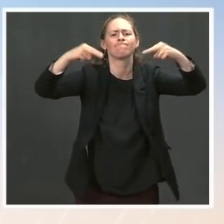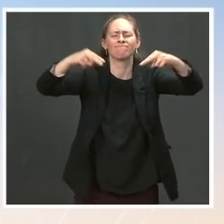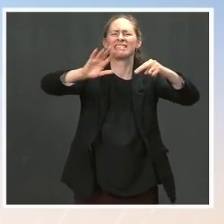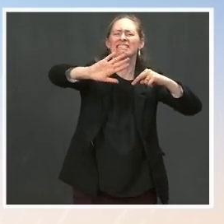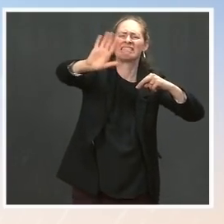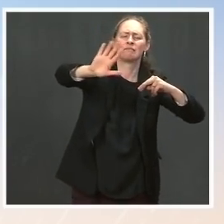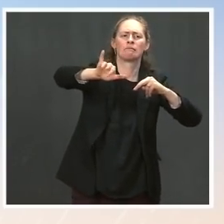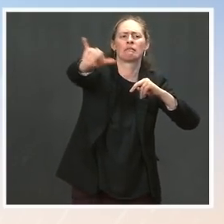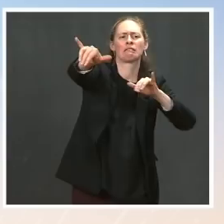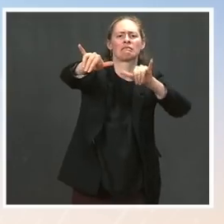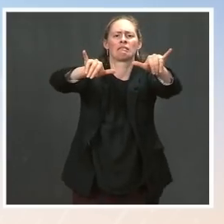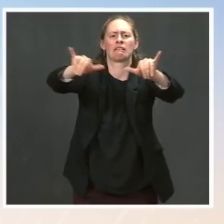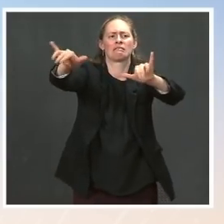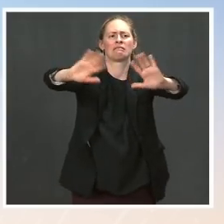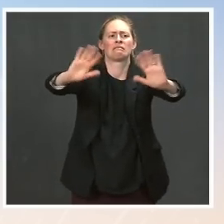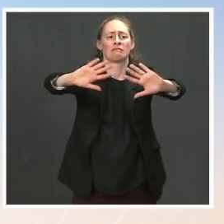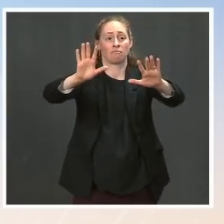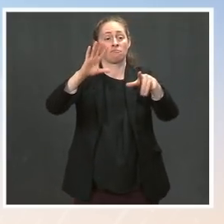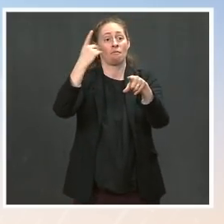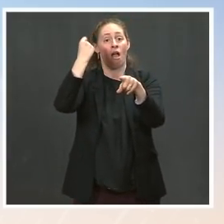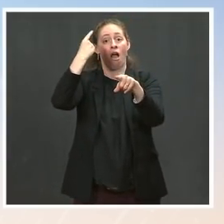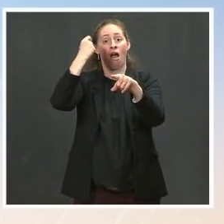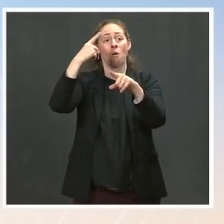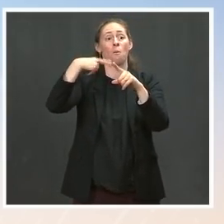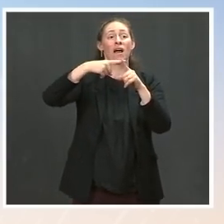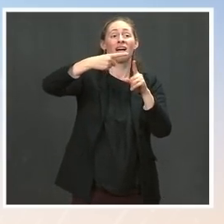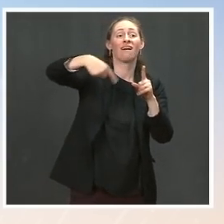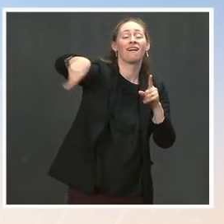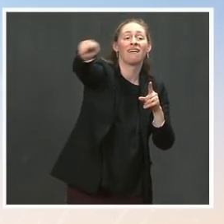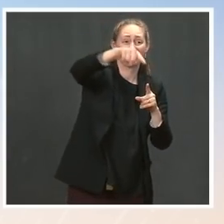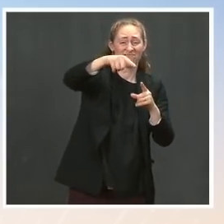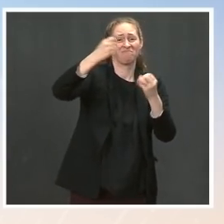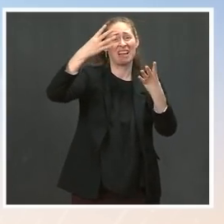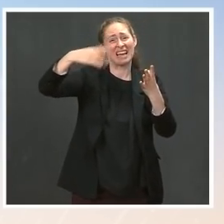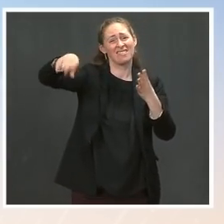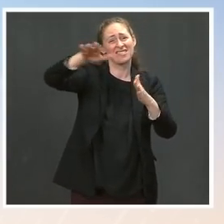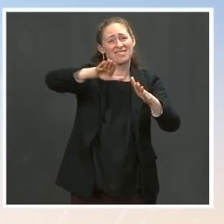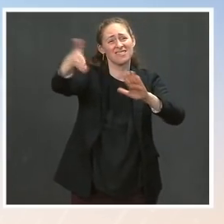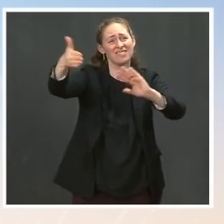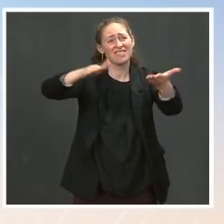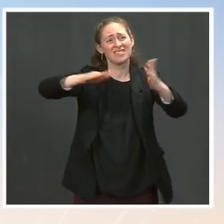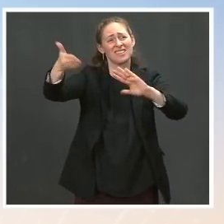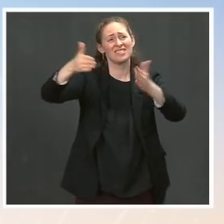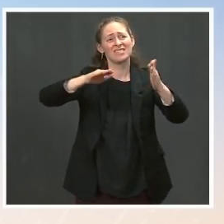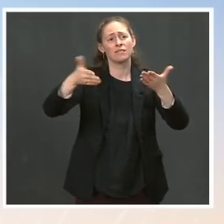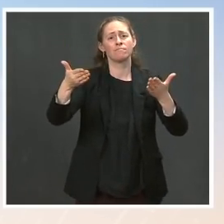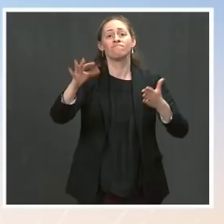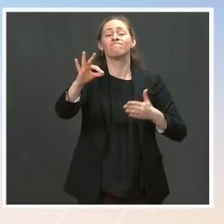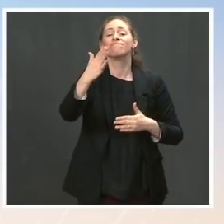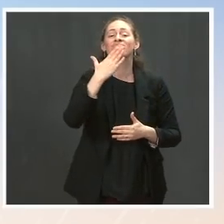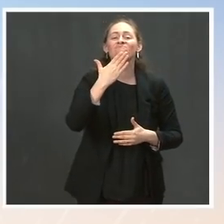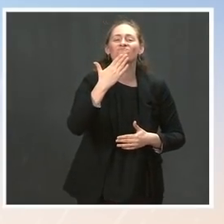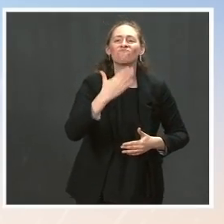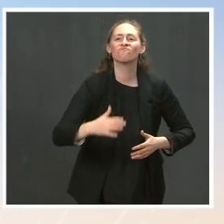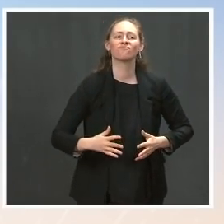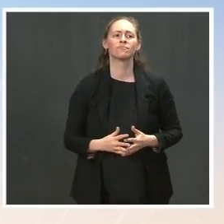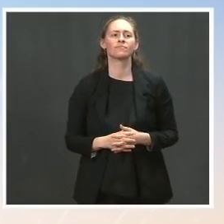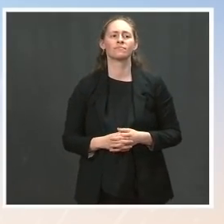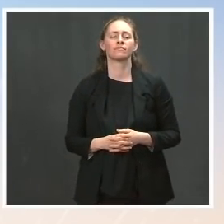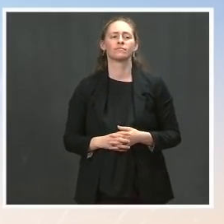The Press: Ms. Psaki: I think we have to gather. Thank -- thank you so much. >> The Press: Should we expect anything on Afghanistan this week? Ms. Psaki: I don't have anything to preview for you on the timeline.